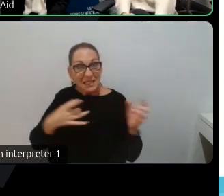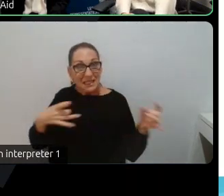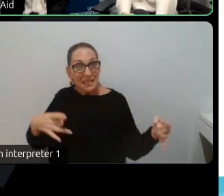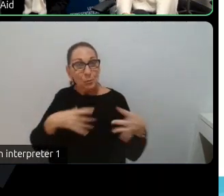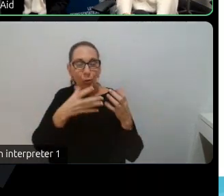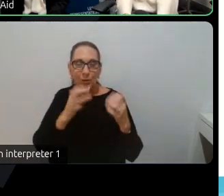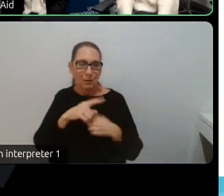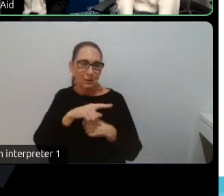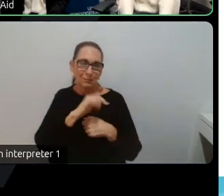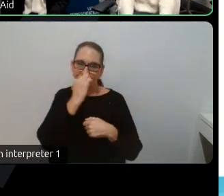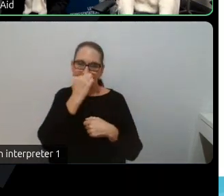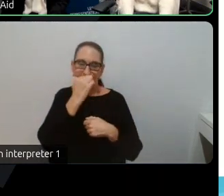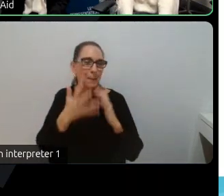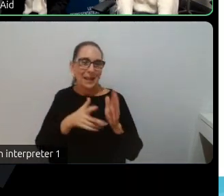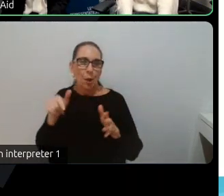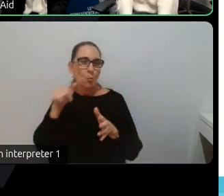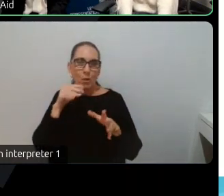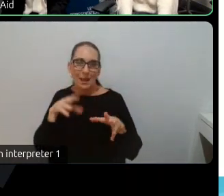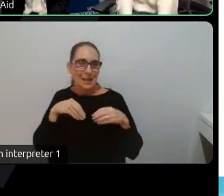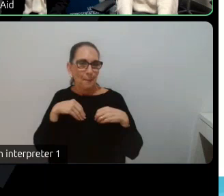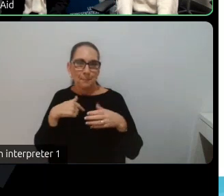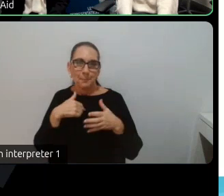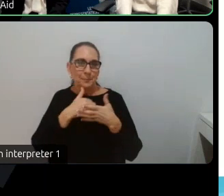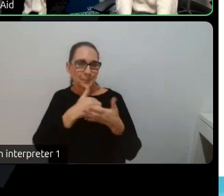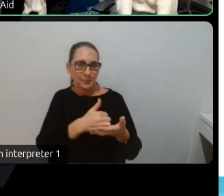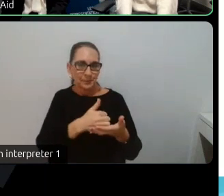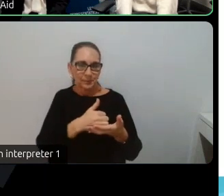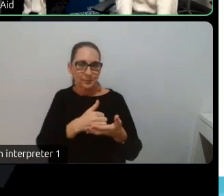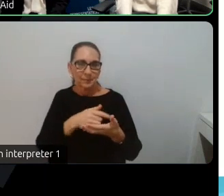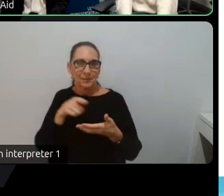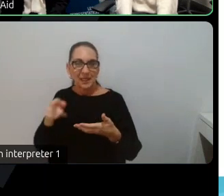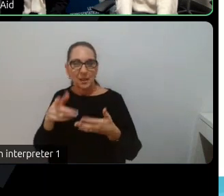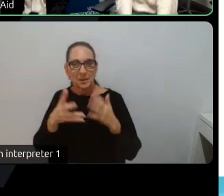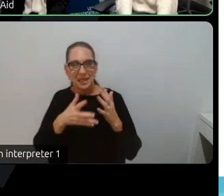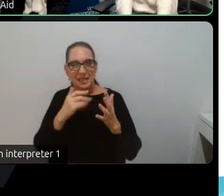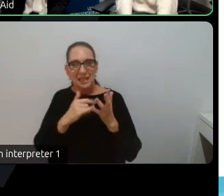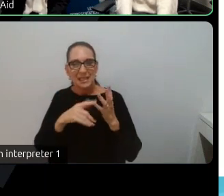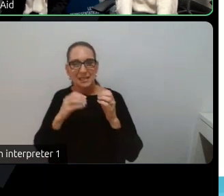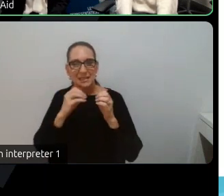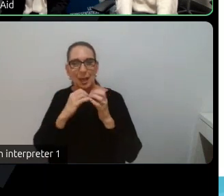a substantial issue. A substantial issue in a family law matter is likely to be about where